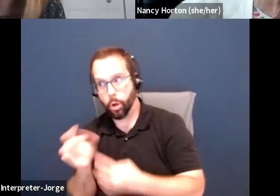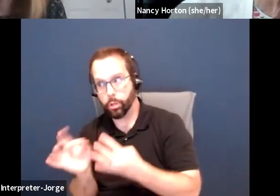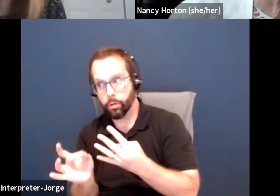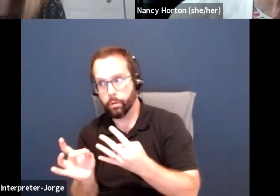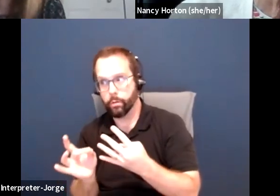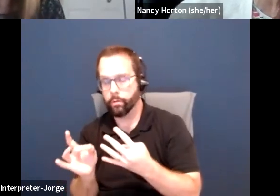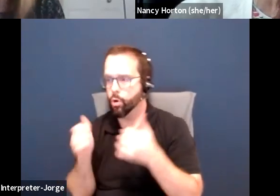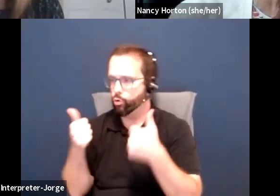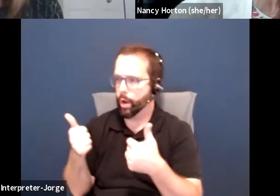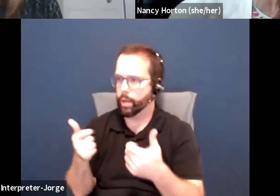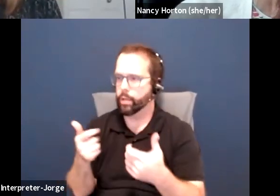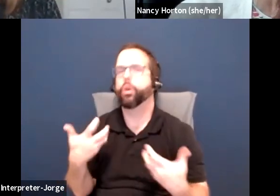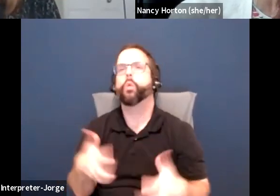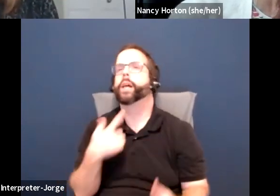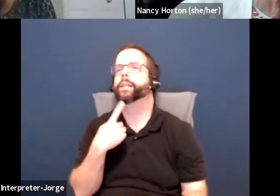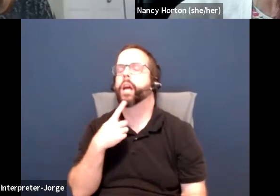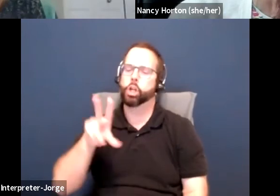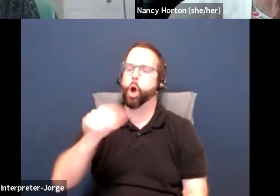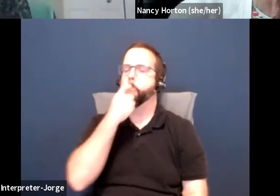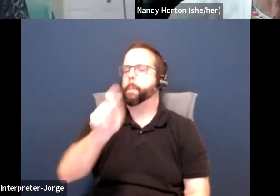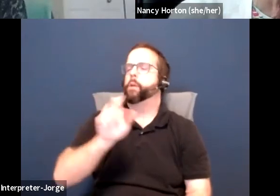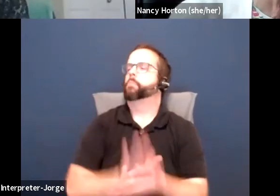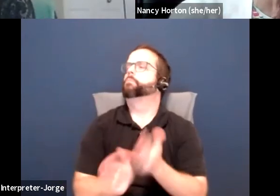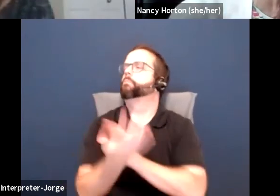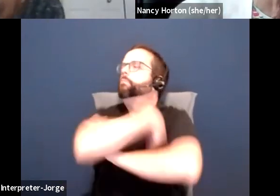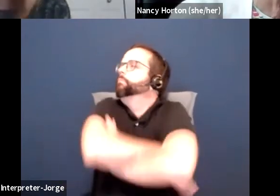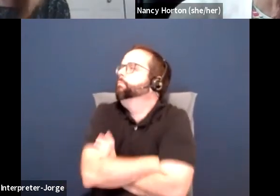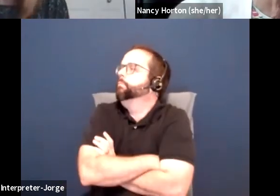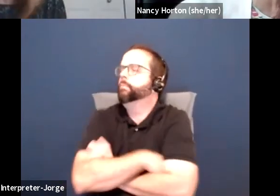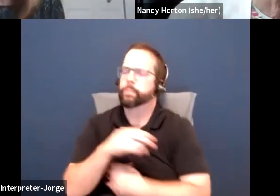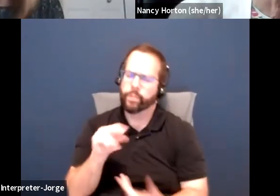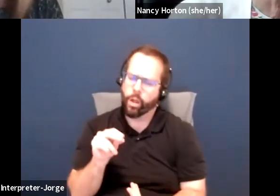important point to make. There's, you know, you don't want to just say no and